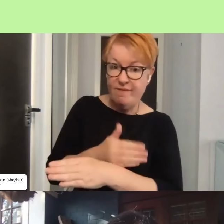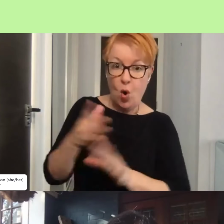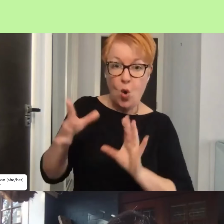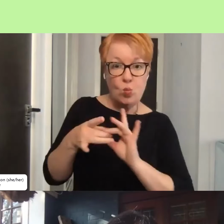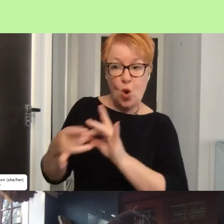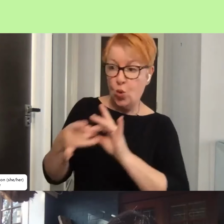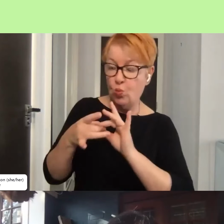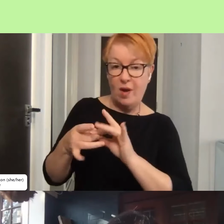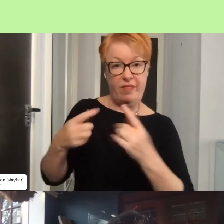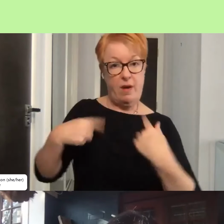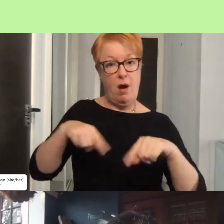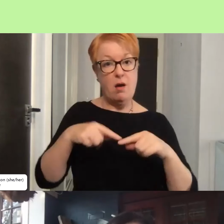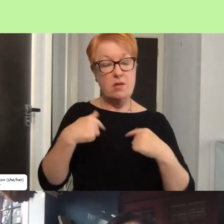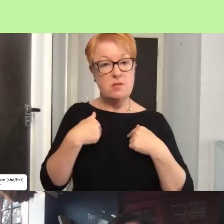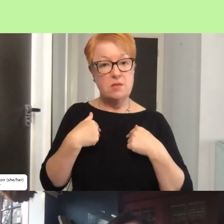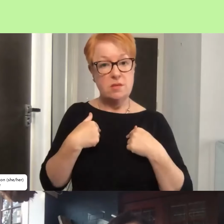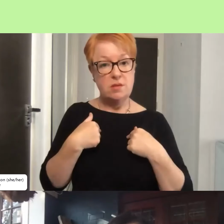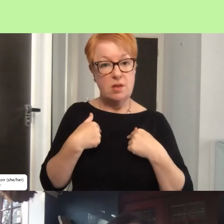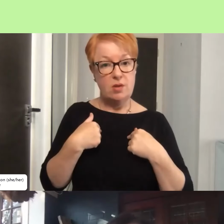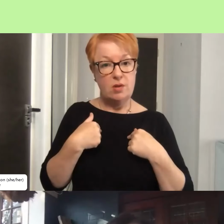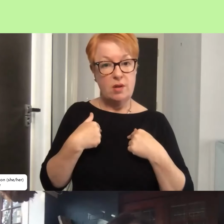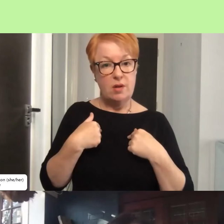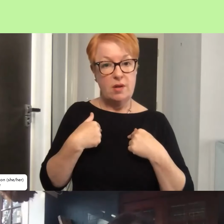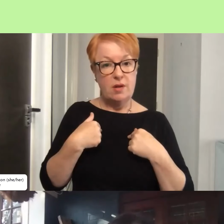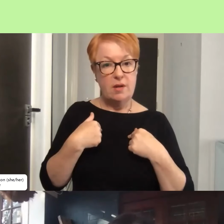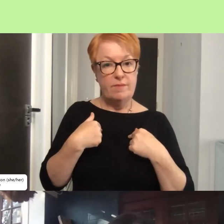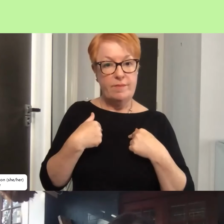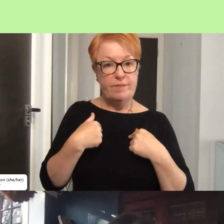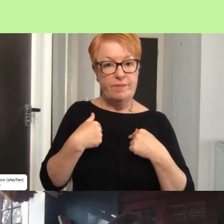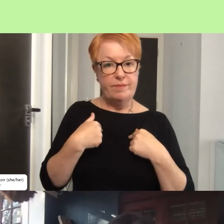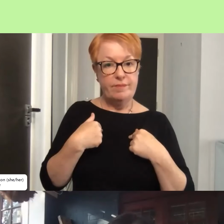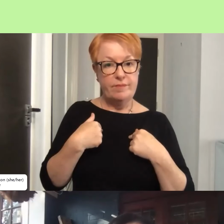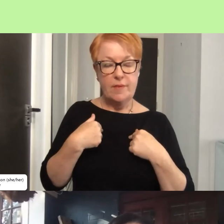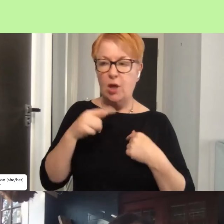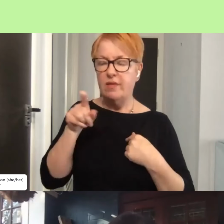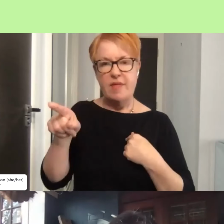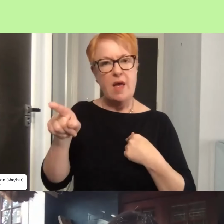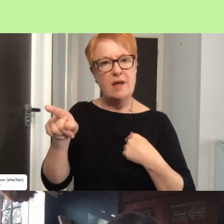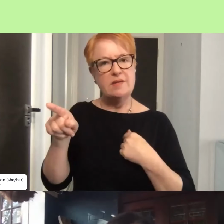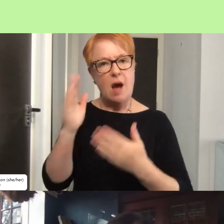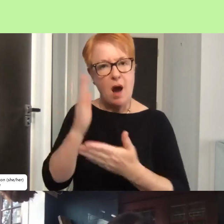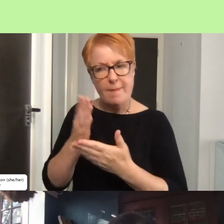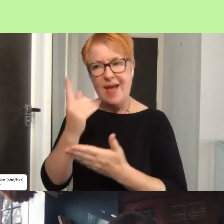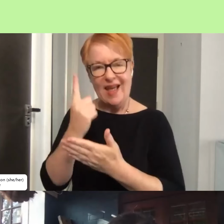as a parasitic independent organisation, not as a workshop, not as a project, but you know, see it like a